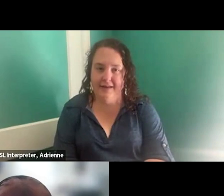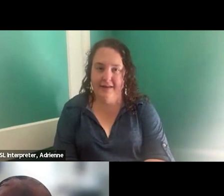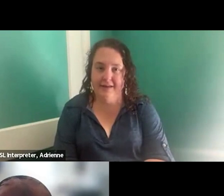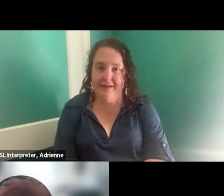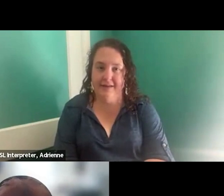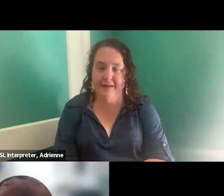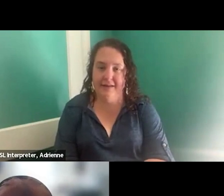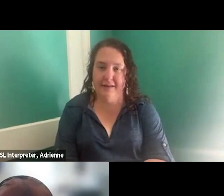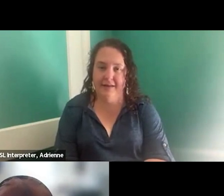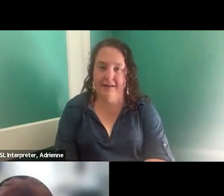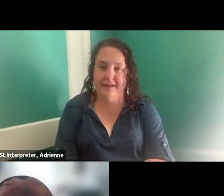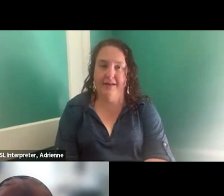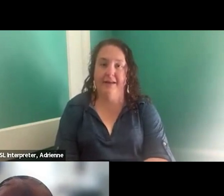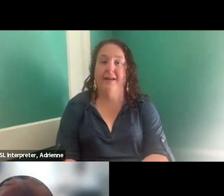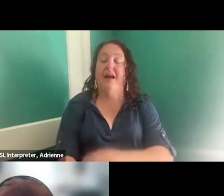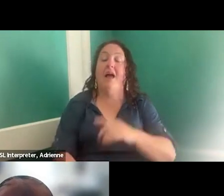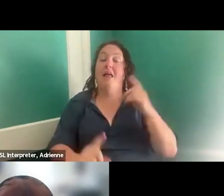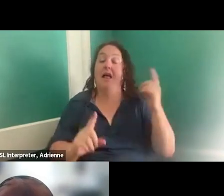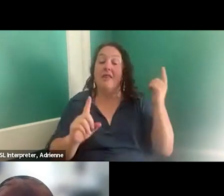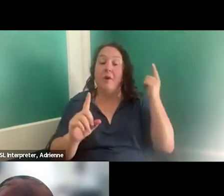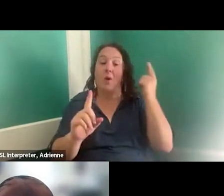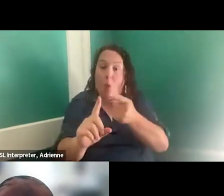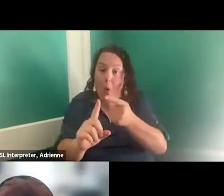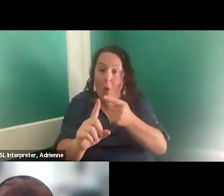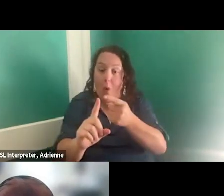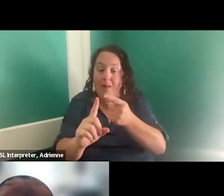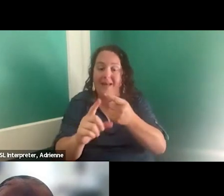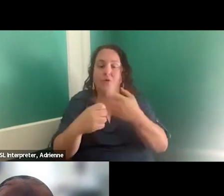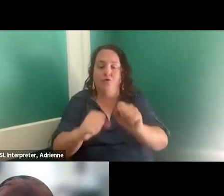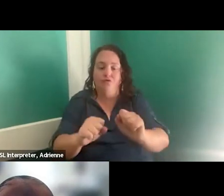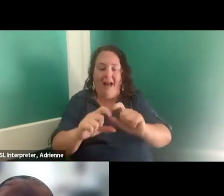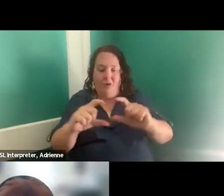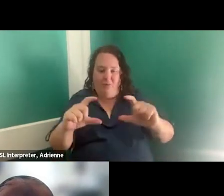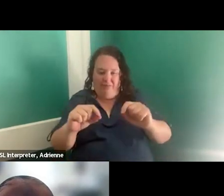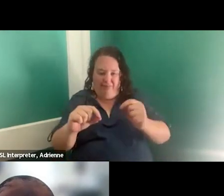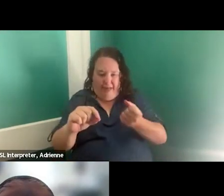The goal is to understand that box. Yeah.